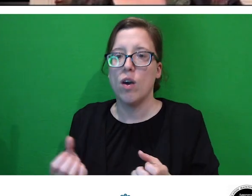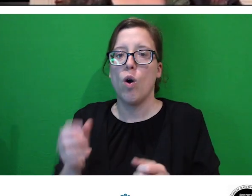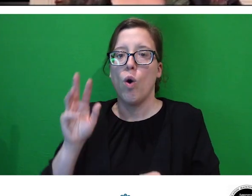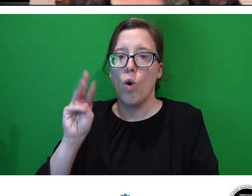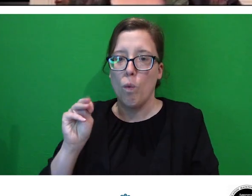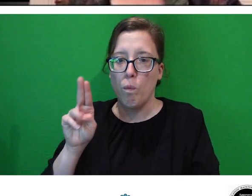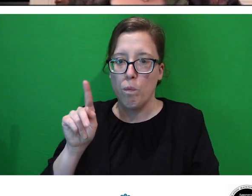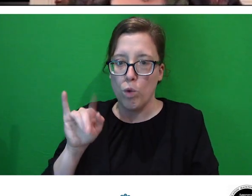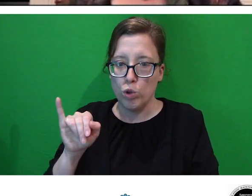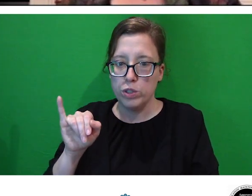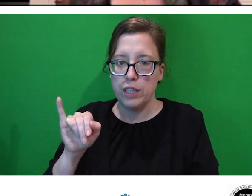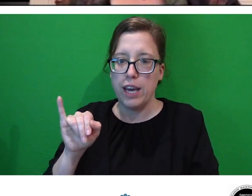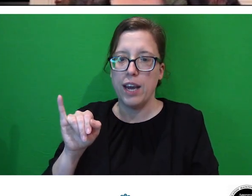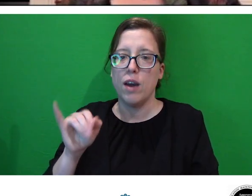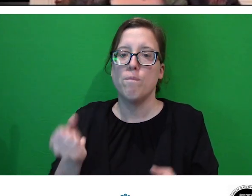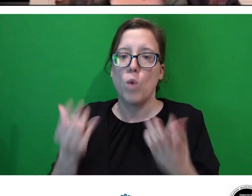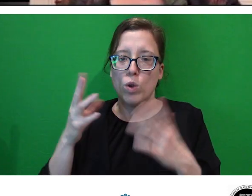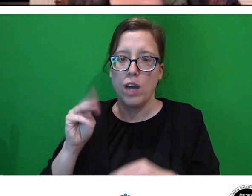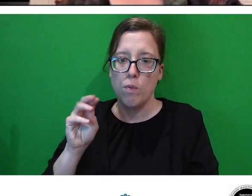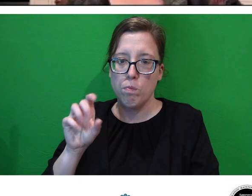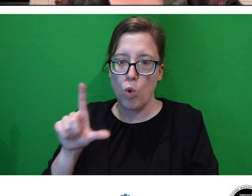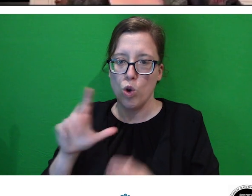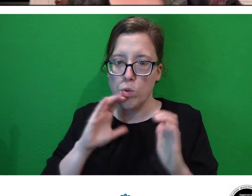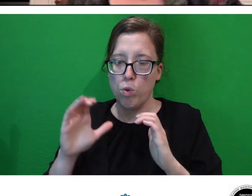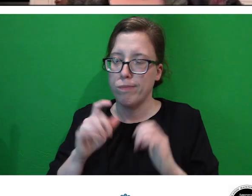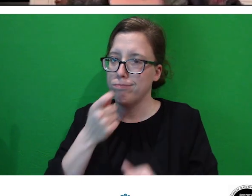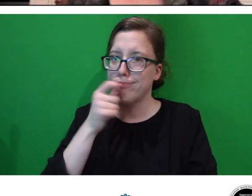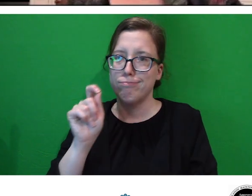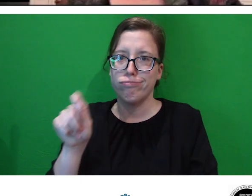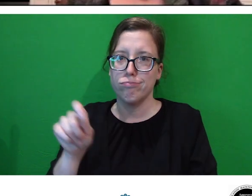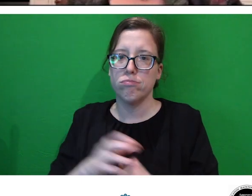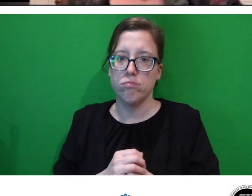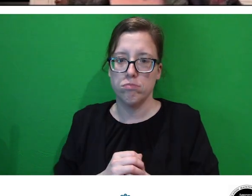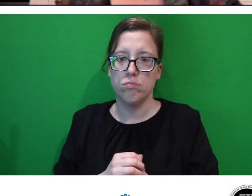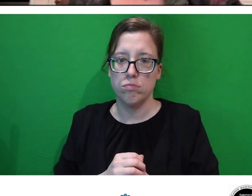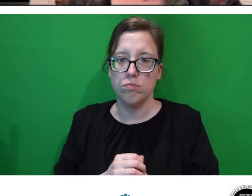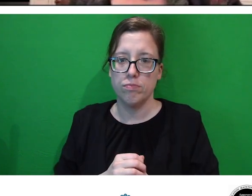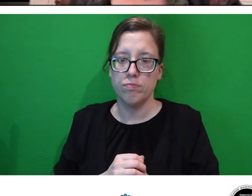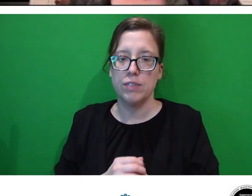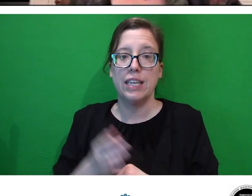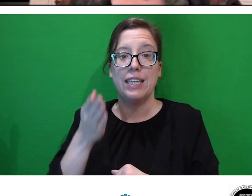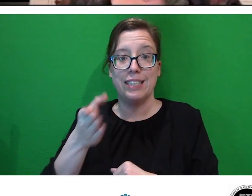to do to express information. You've got to take time to plan